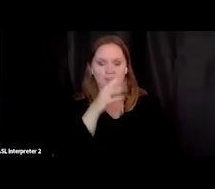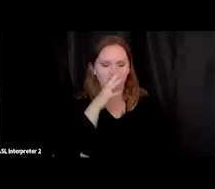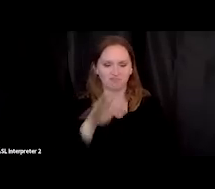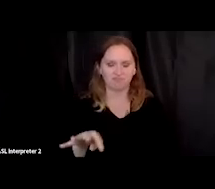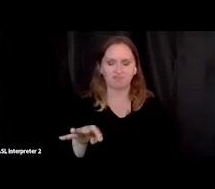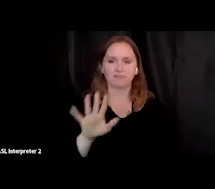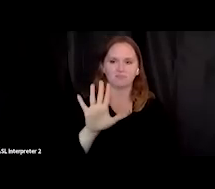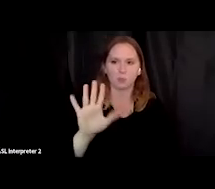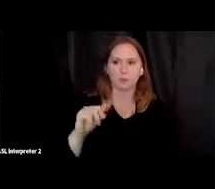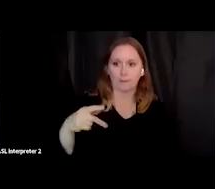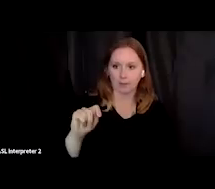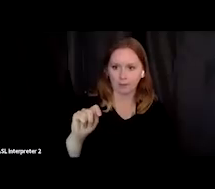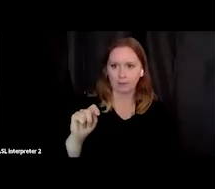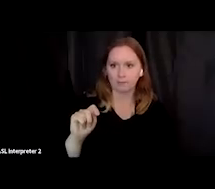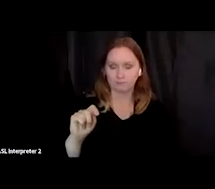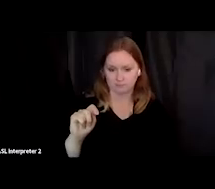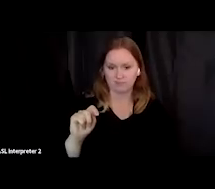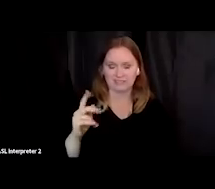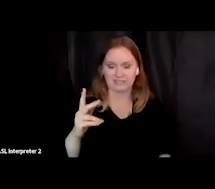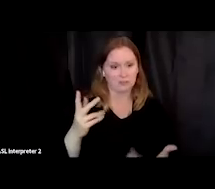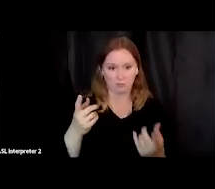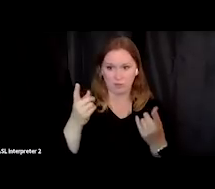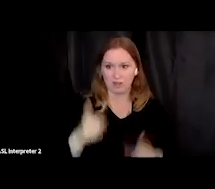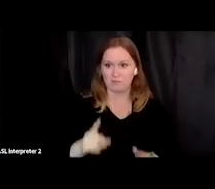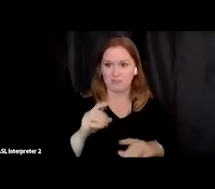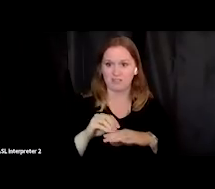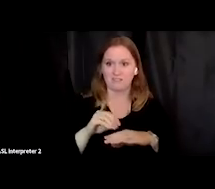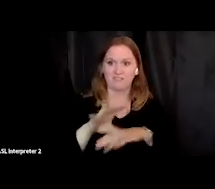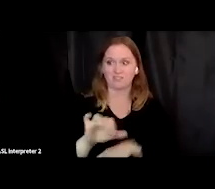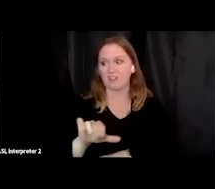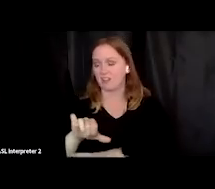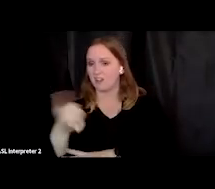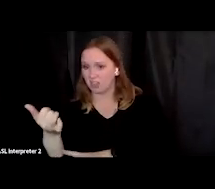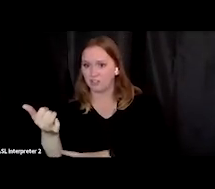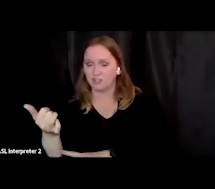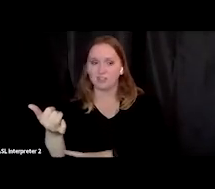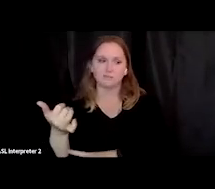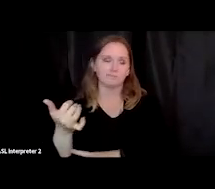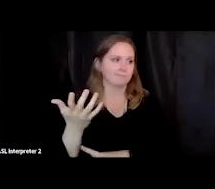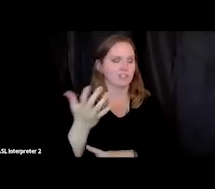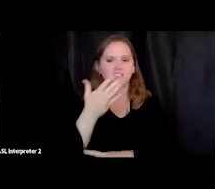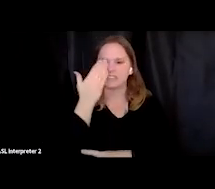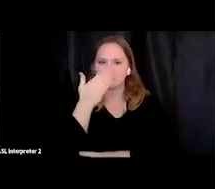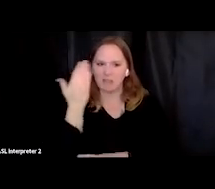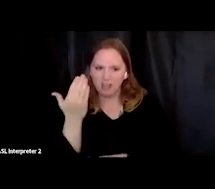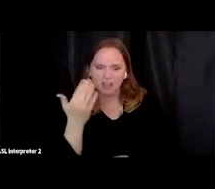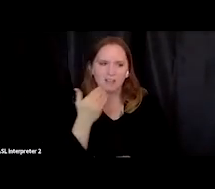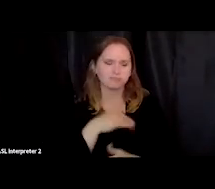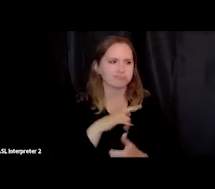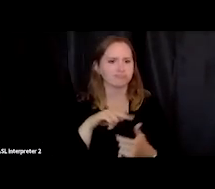and to the point where it affects other people like your neighbors, perhaps there are smells or there's leaks. Perhaps you're, you know, accumulating stuff